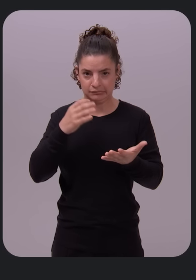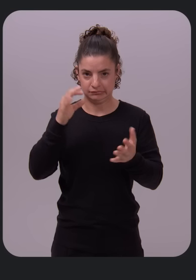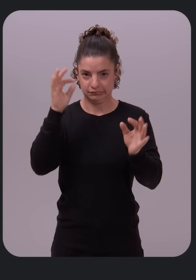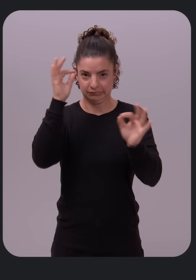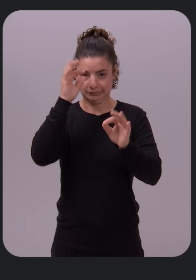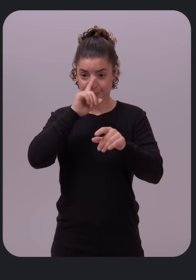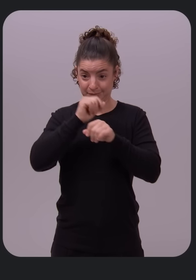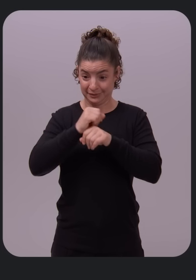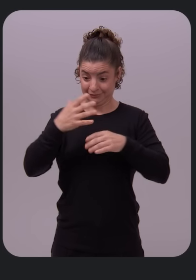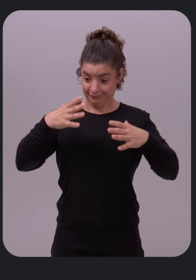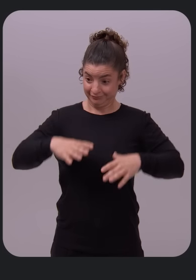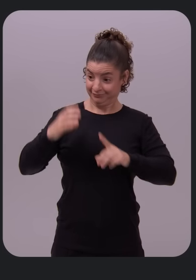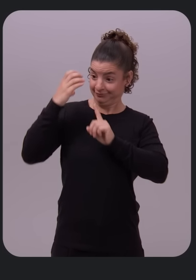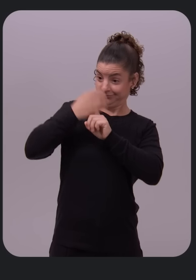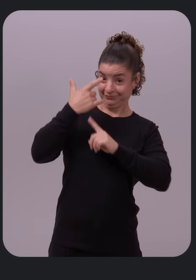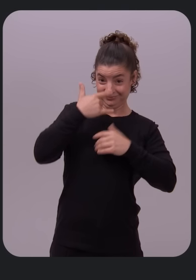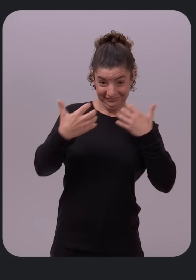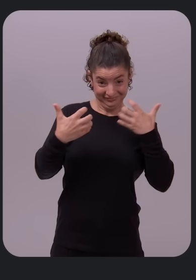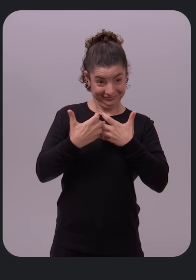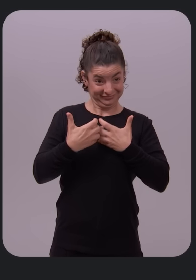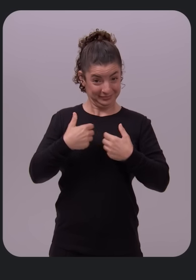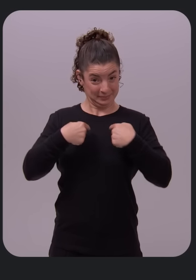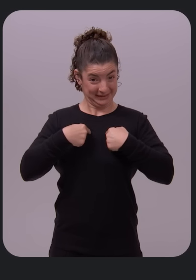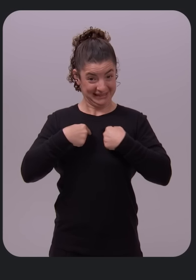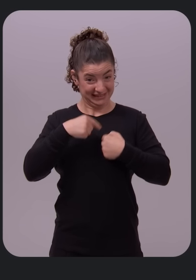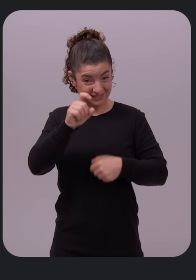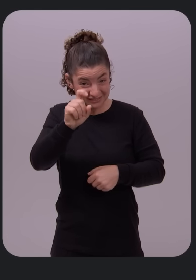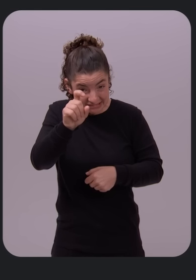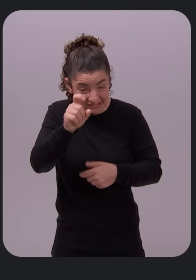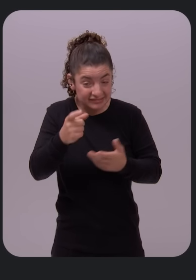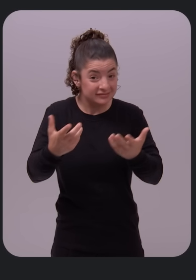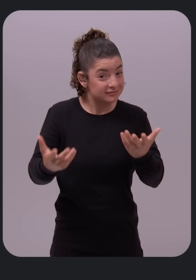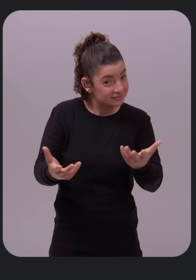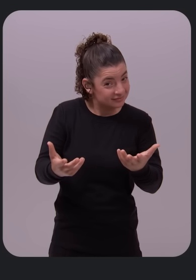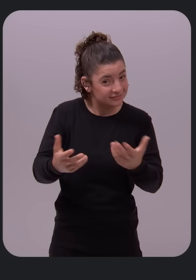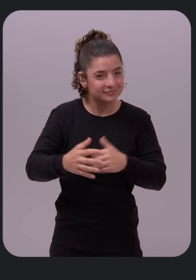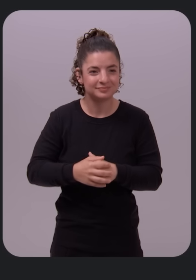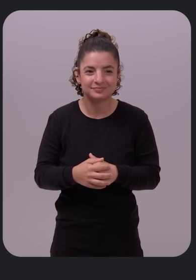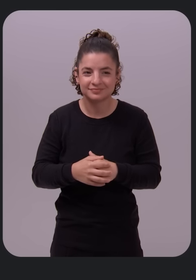I have no clue how these styles will look on me.